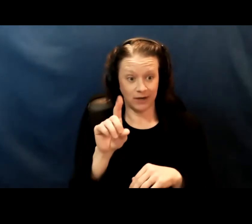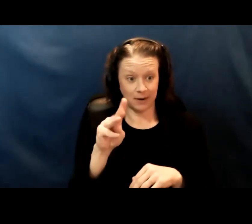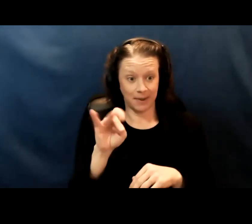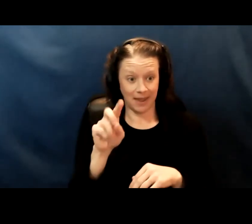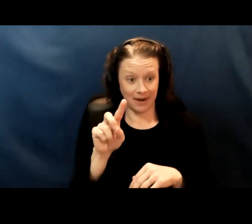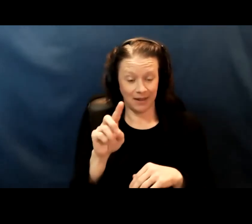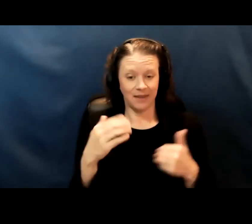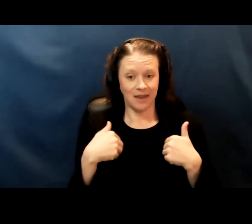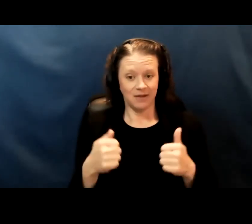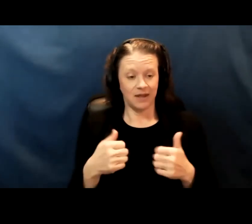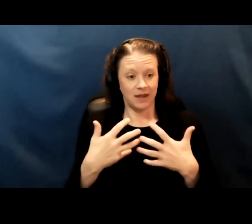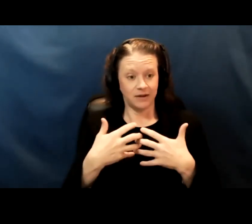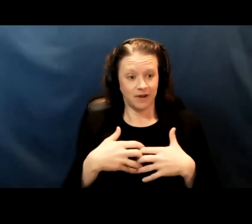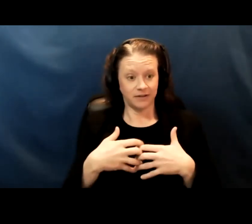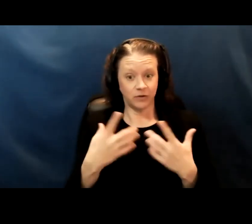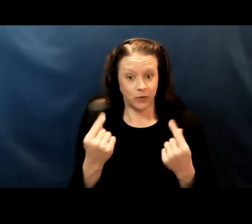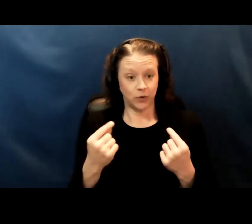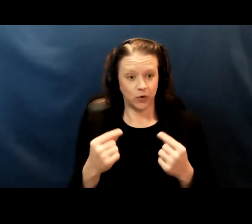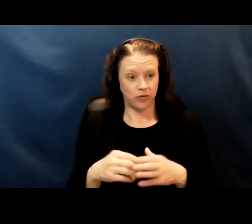have these devices that you stick into your cup holder, with